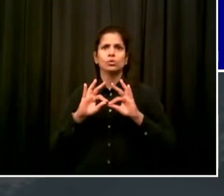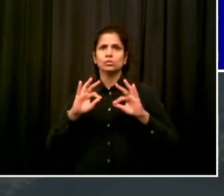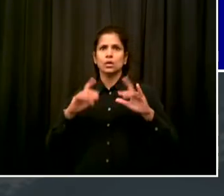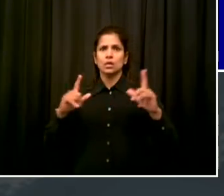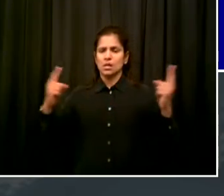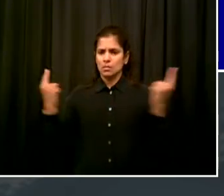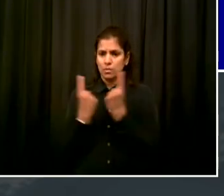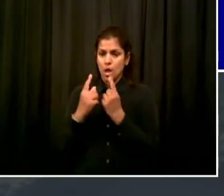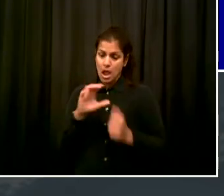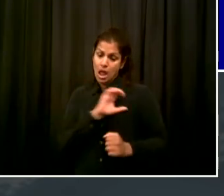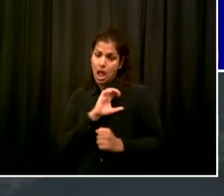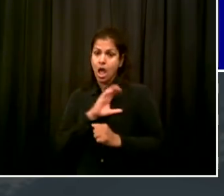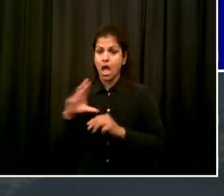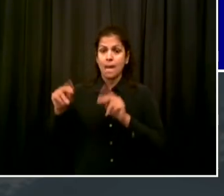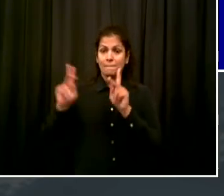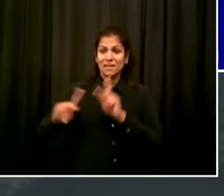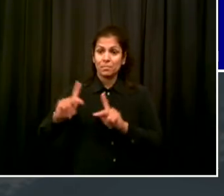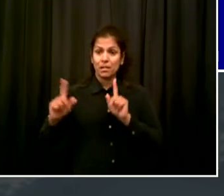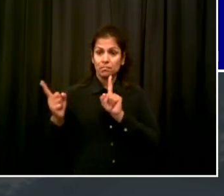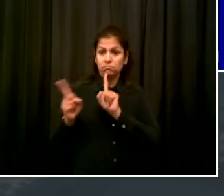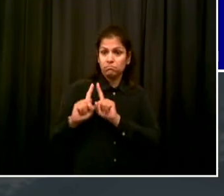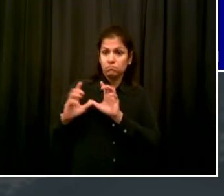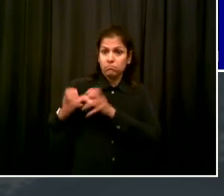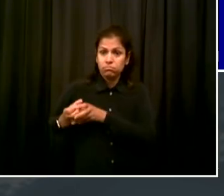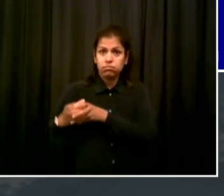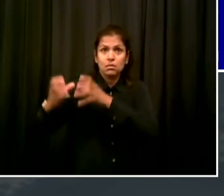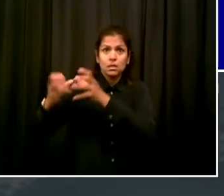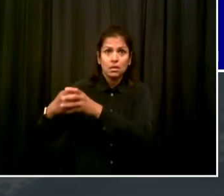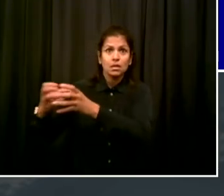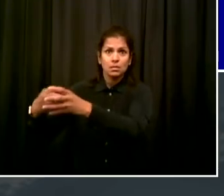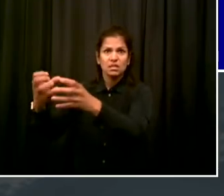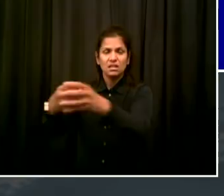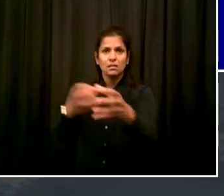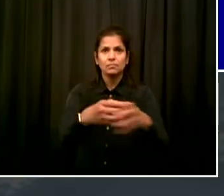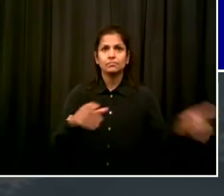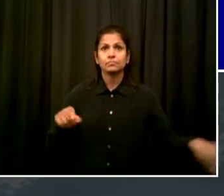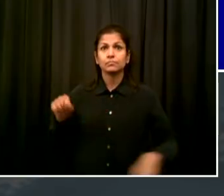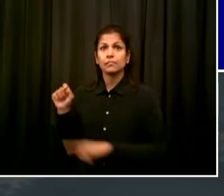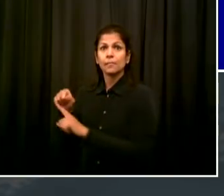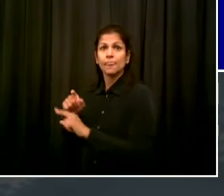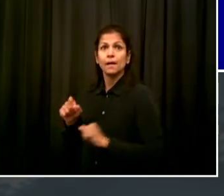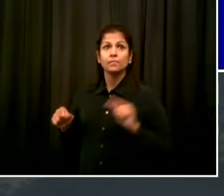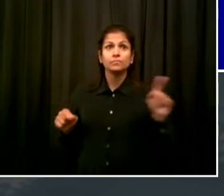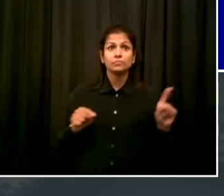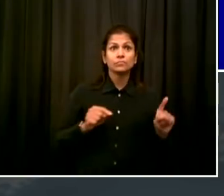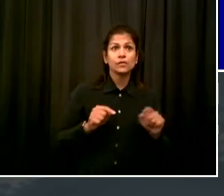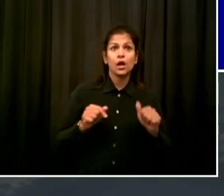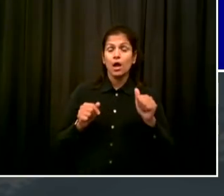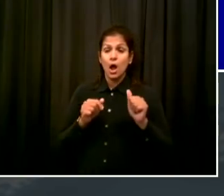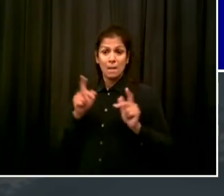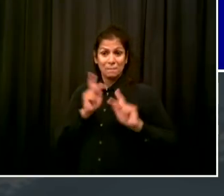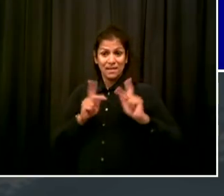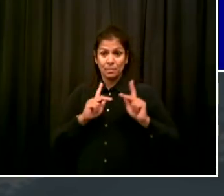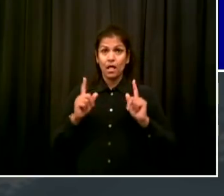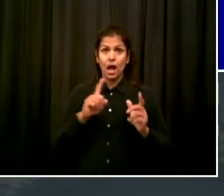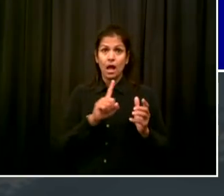COMBINED, IS WHAT WORKS . BEFE ORTH E COMSMISIEONR SPEAKS, TODAY IS THE DAY WE ALL